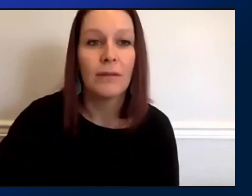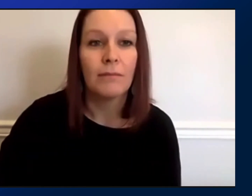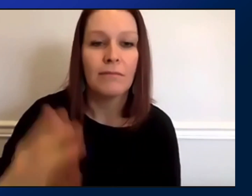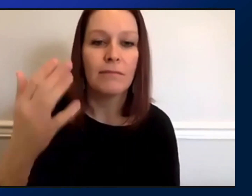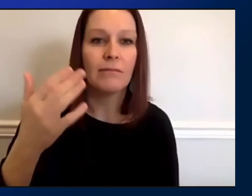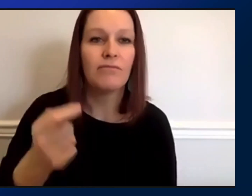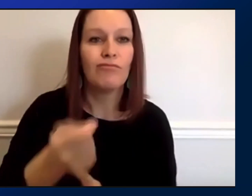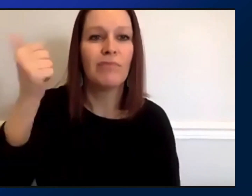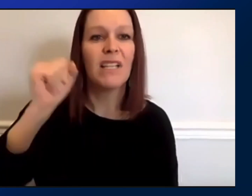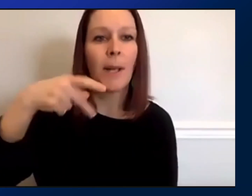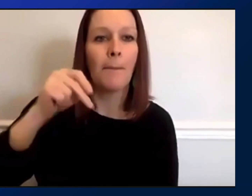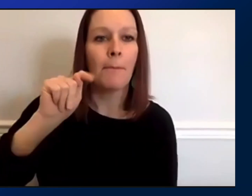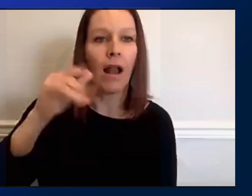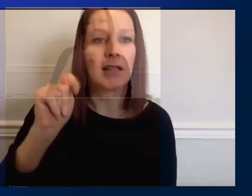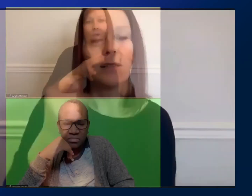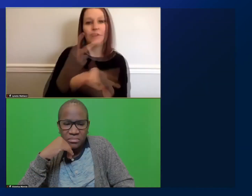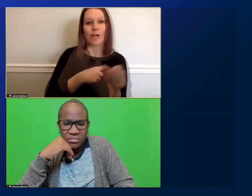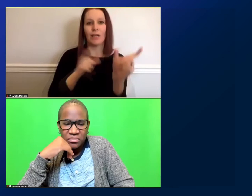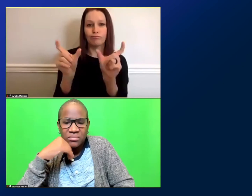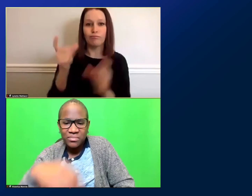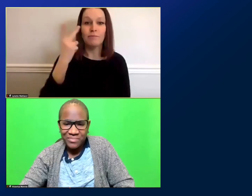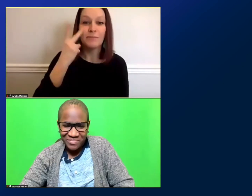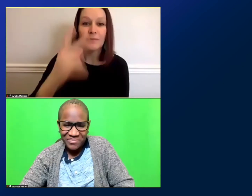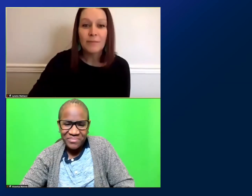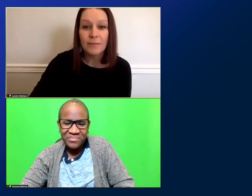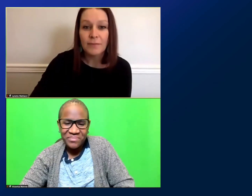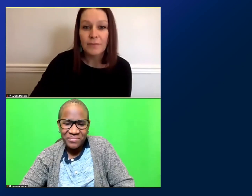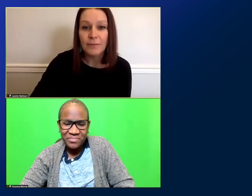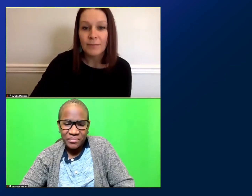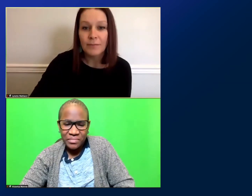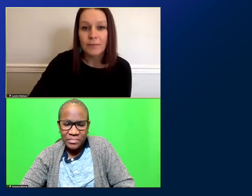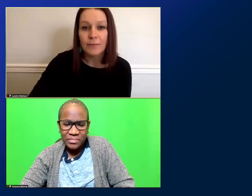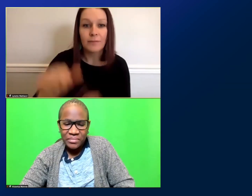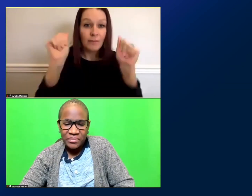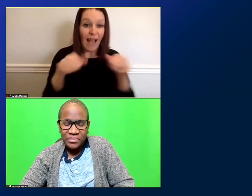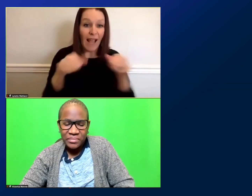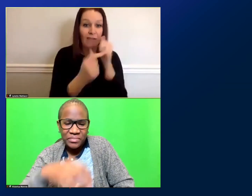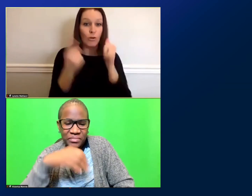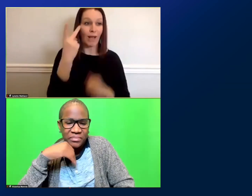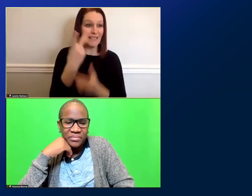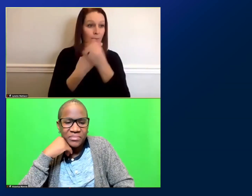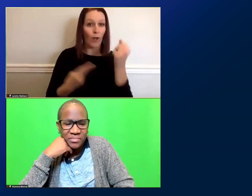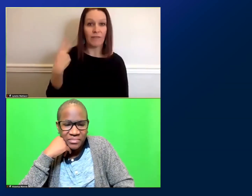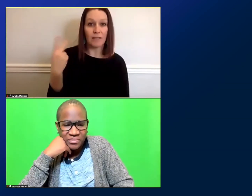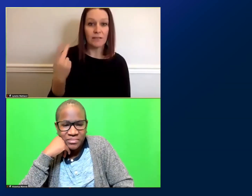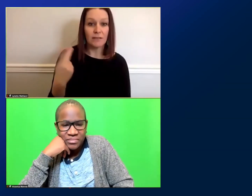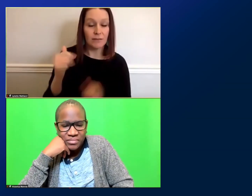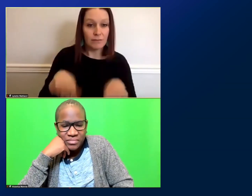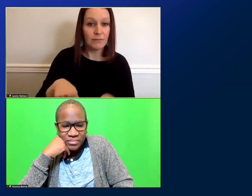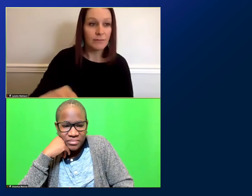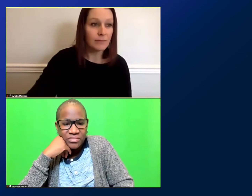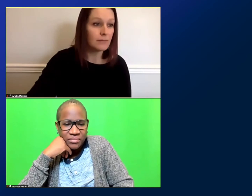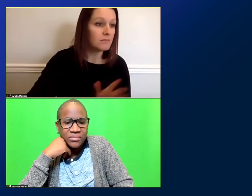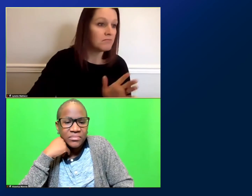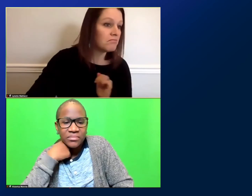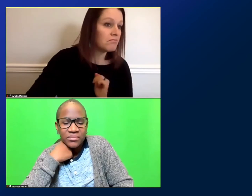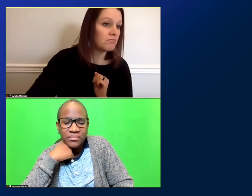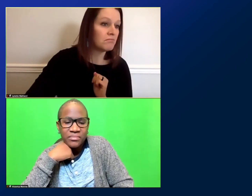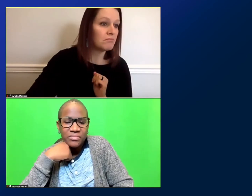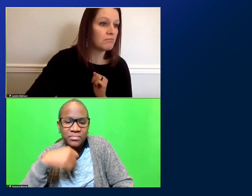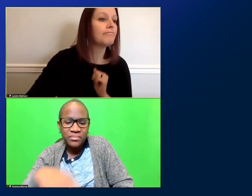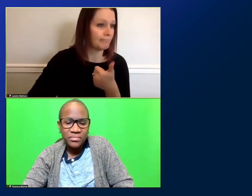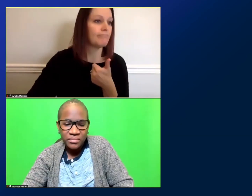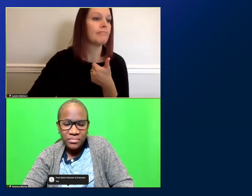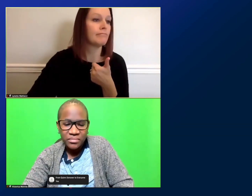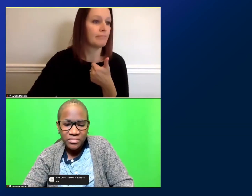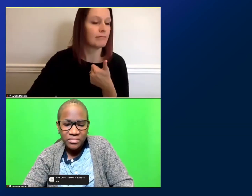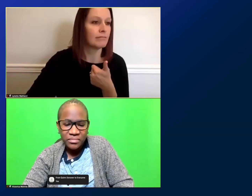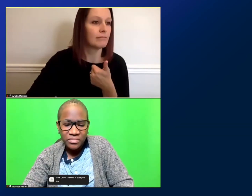us rather okay can everyone see both victoria and myself perfect all right looks like we're all set